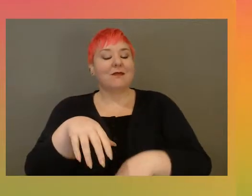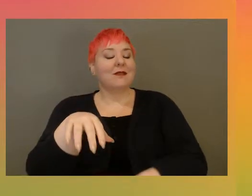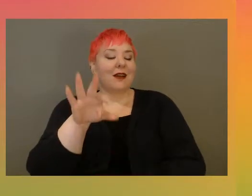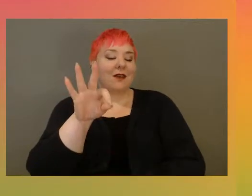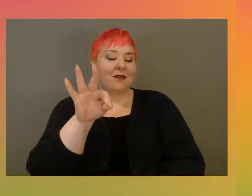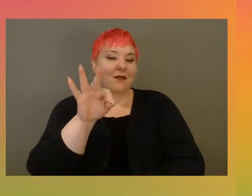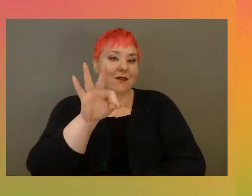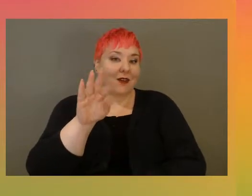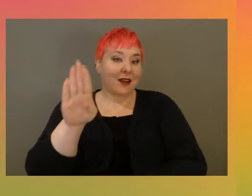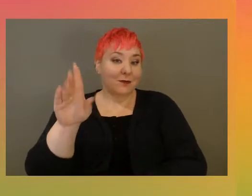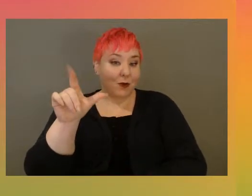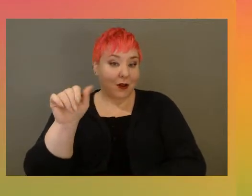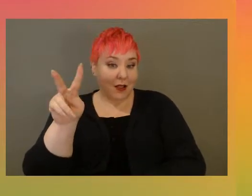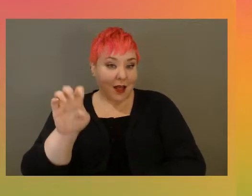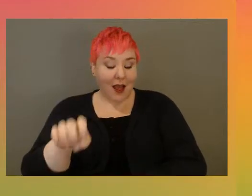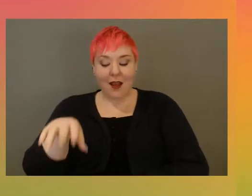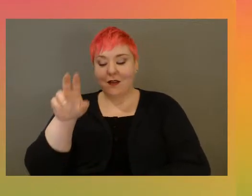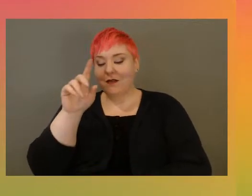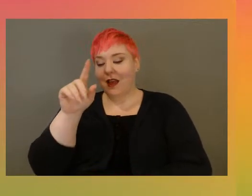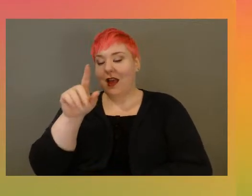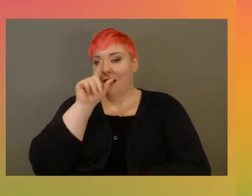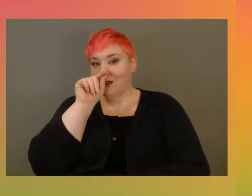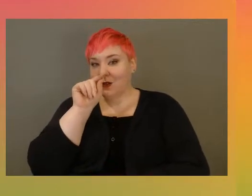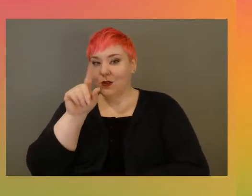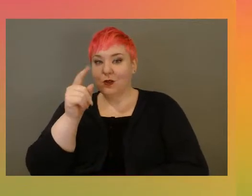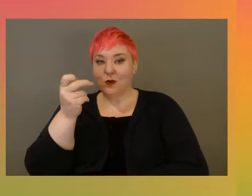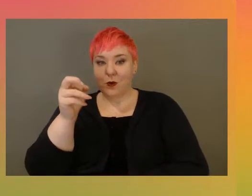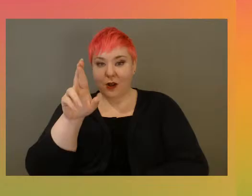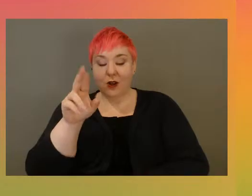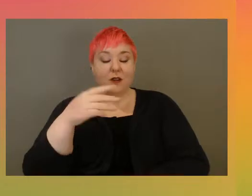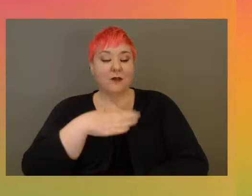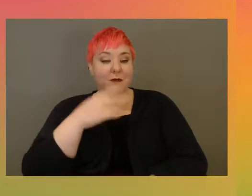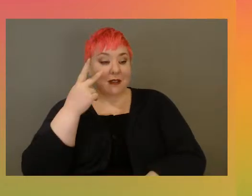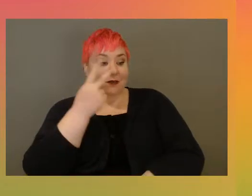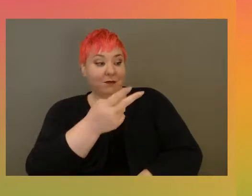COOL YOU OFF AS WELL AS OTHER OFFERS FROM OUR PARTNERS. THIS CLASS IS BEING STREAMED ON